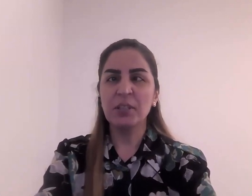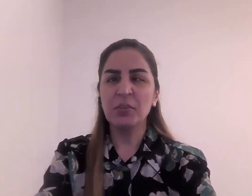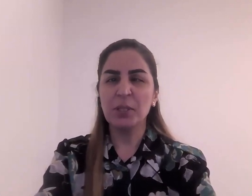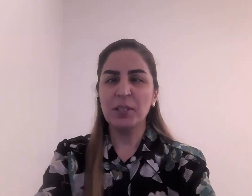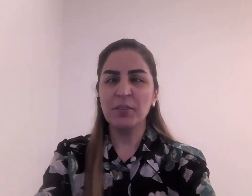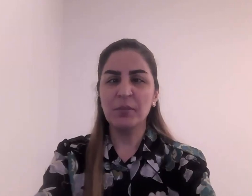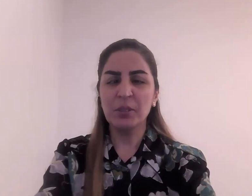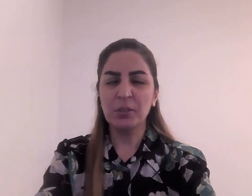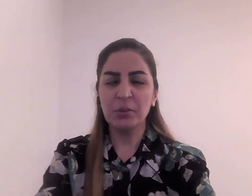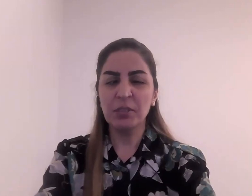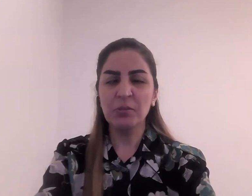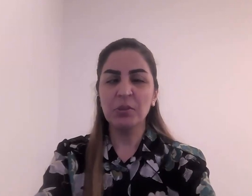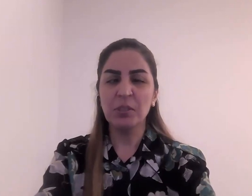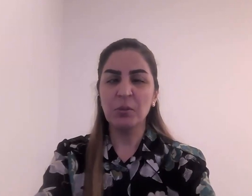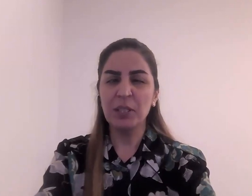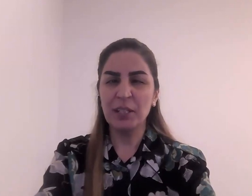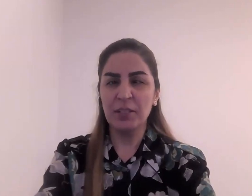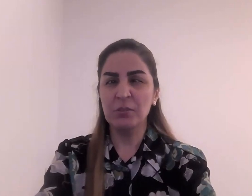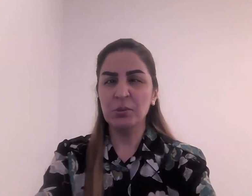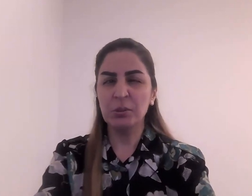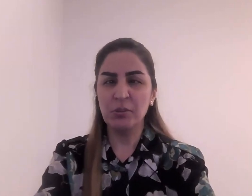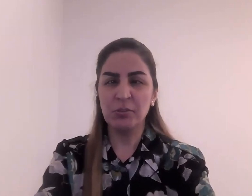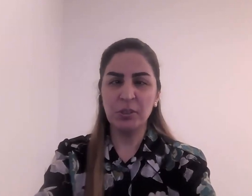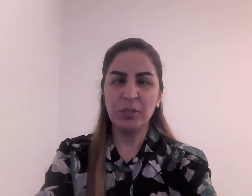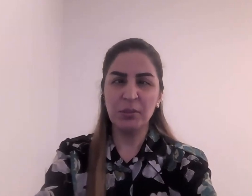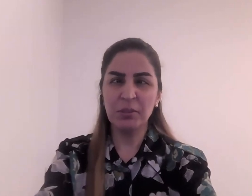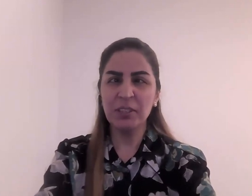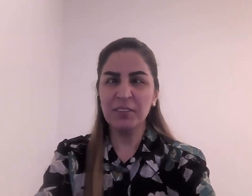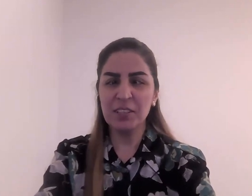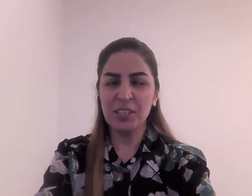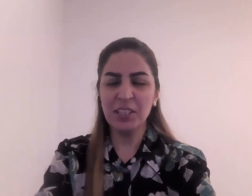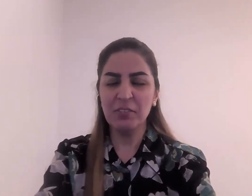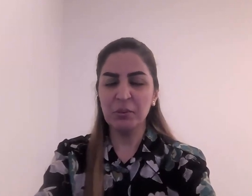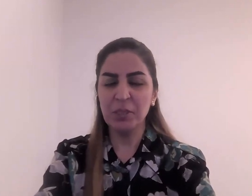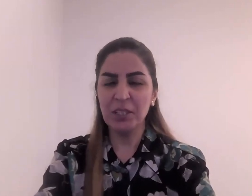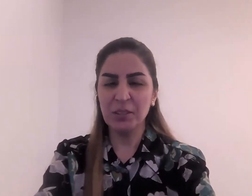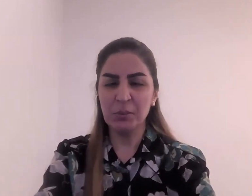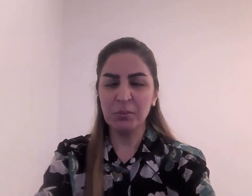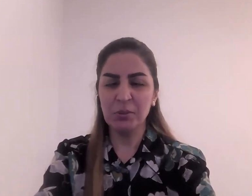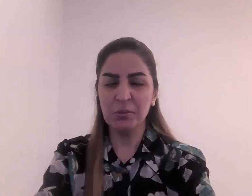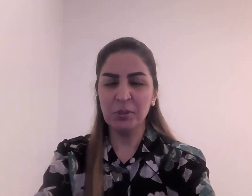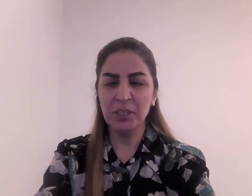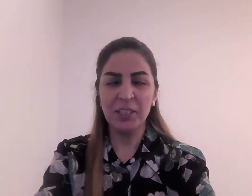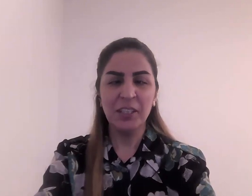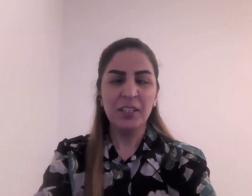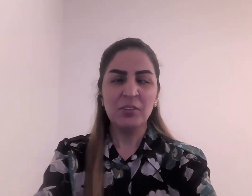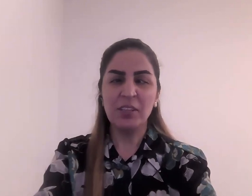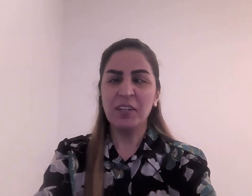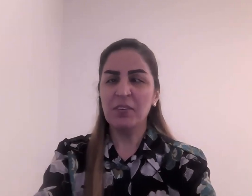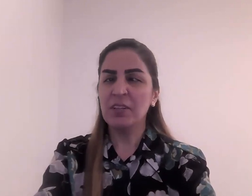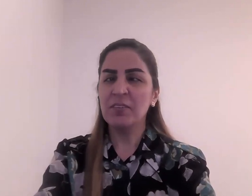would open a lot of new doors for you and your organization and for many other people who work to advance rights of refugees with disabilities,